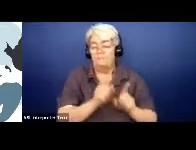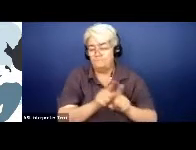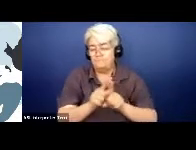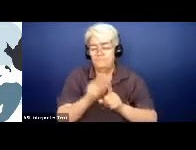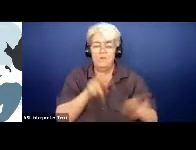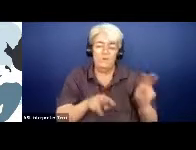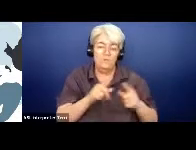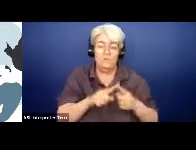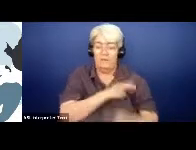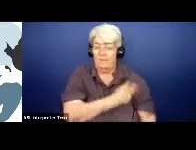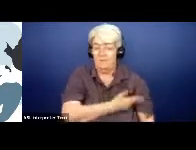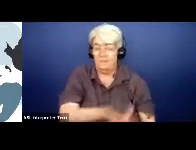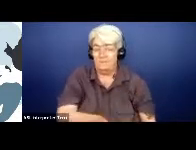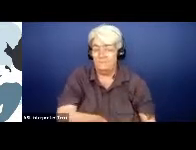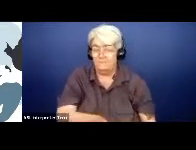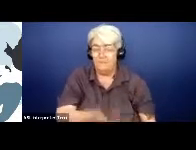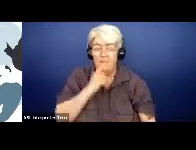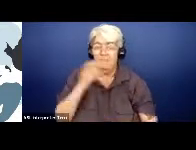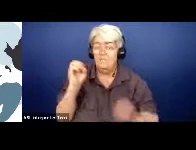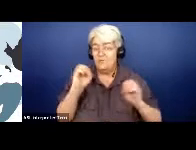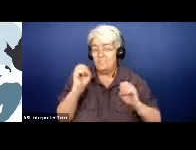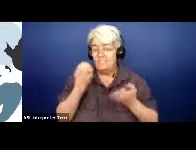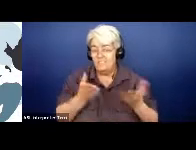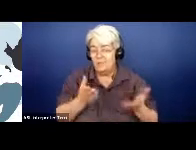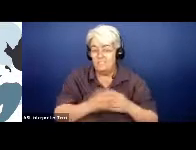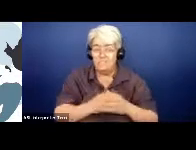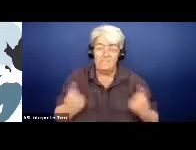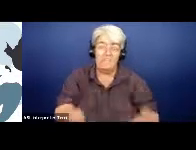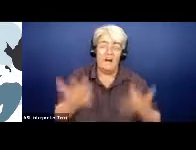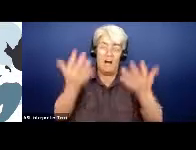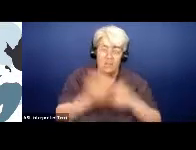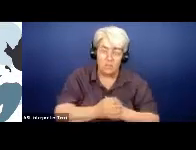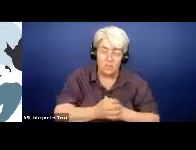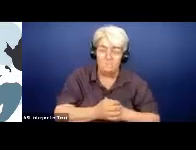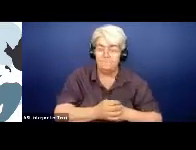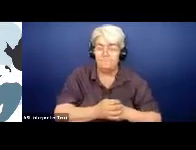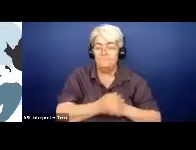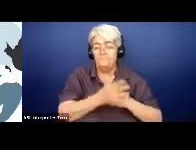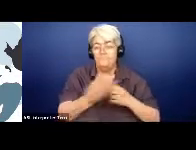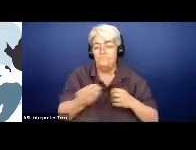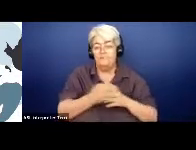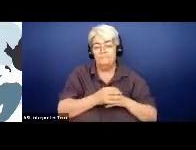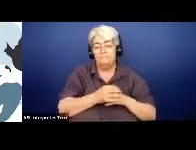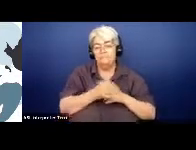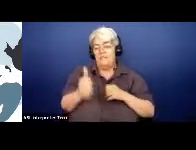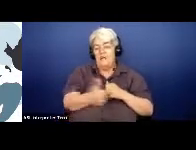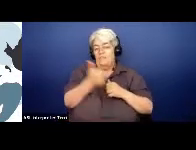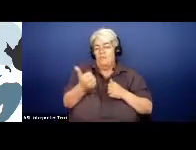like hospitals and emergency services and fire. And other kinds of first responders